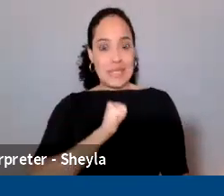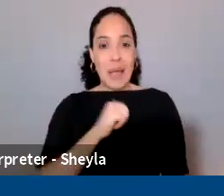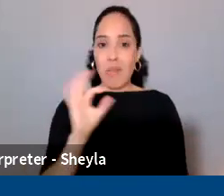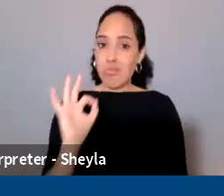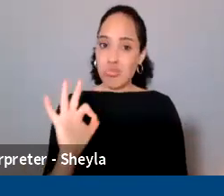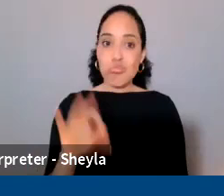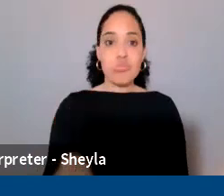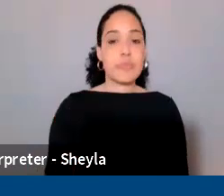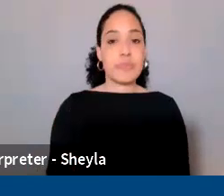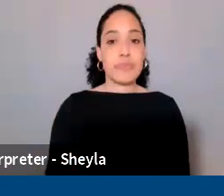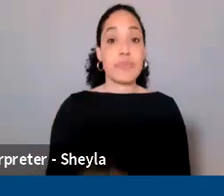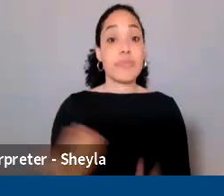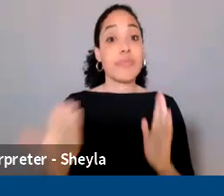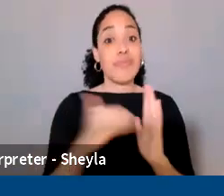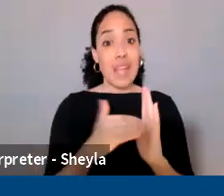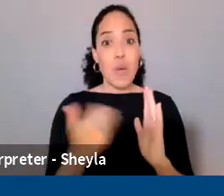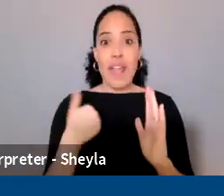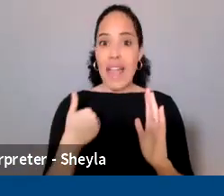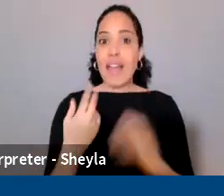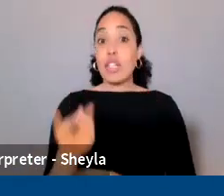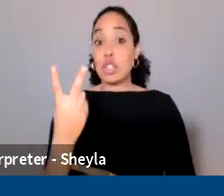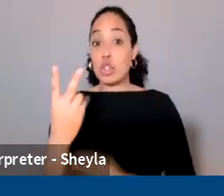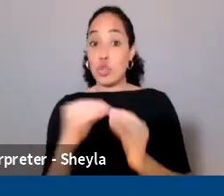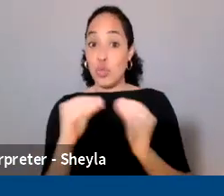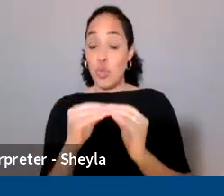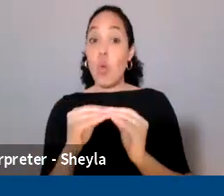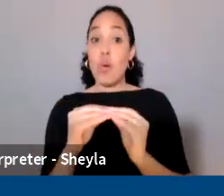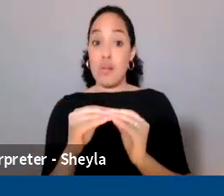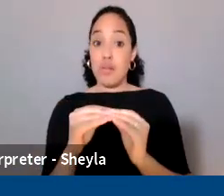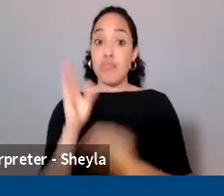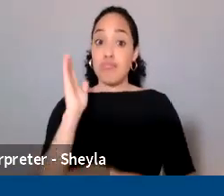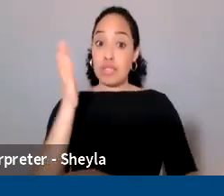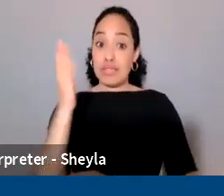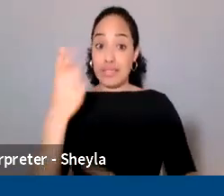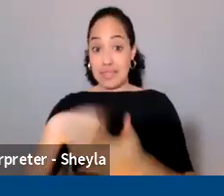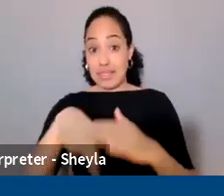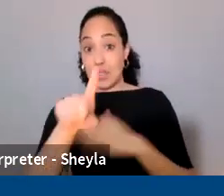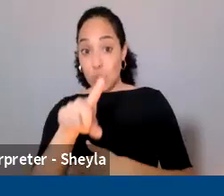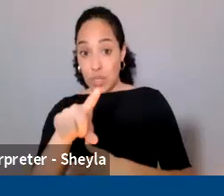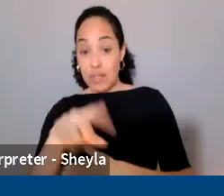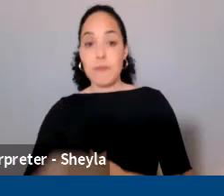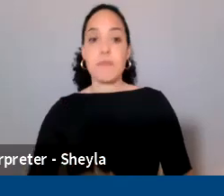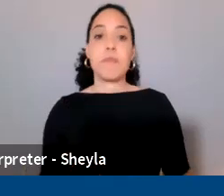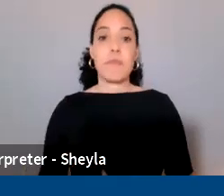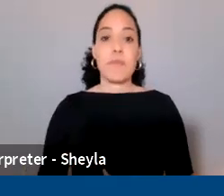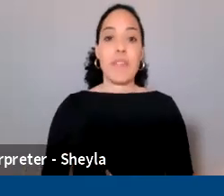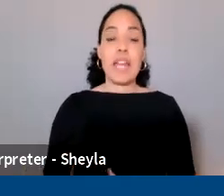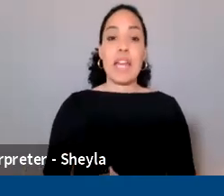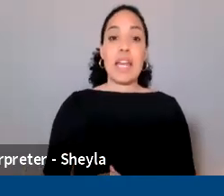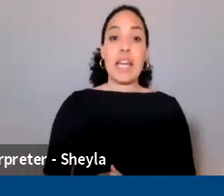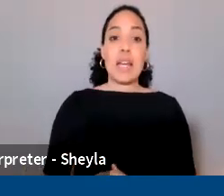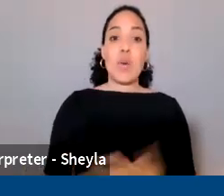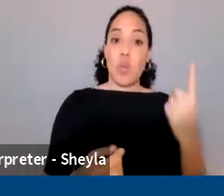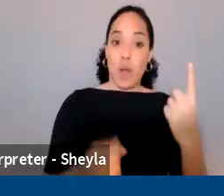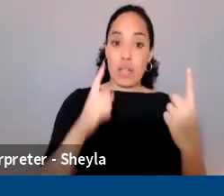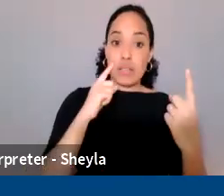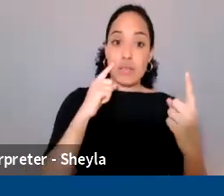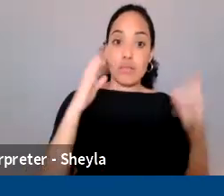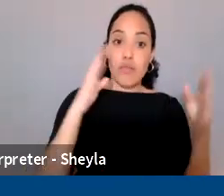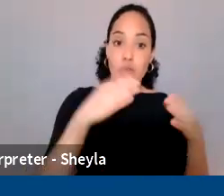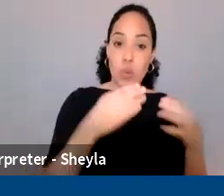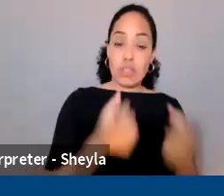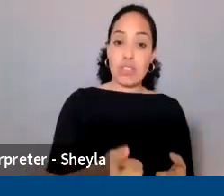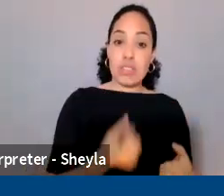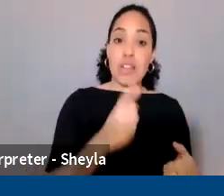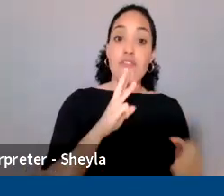and again we have two more webinars next week the Flood After Fire will be on April 20 5 30 to 6 30